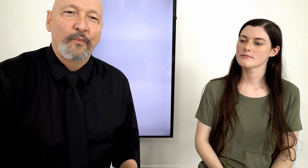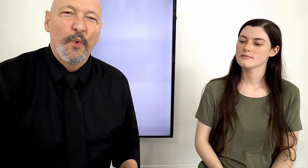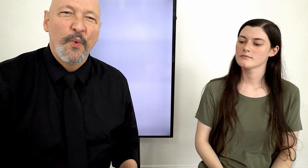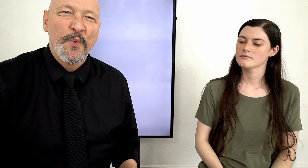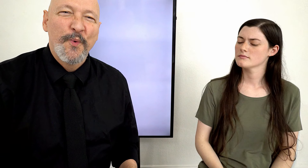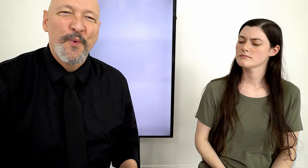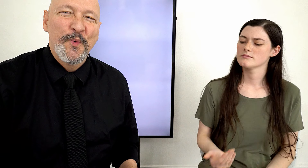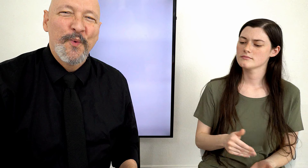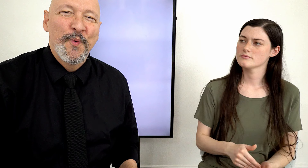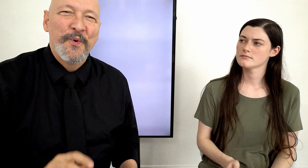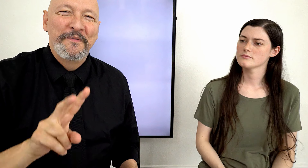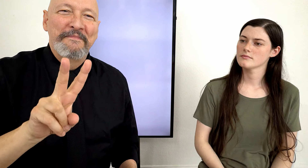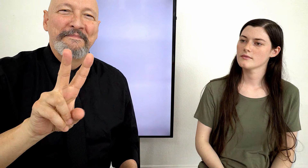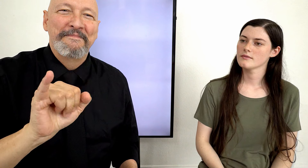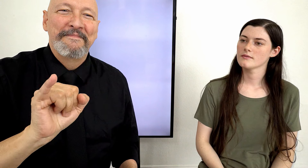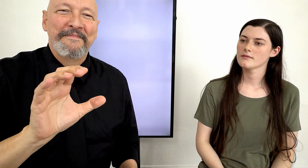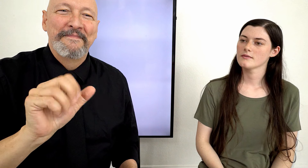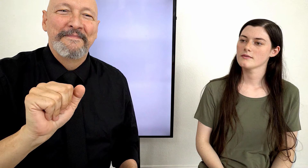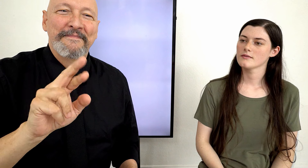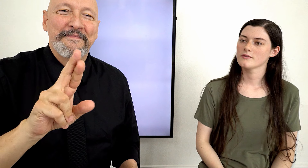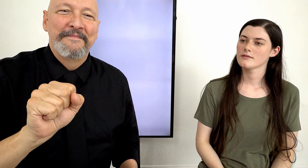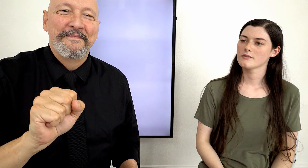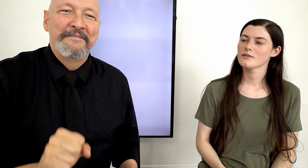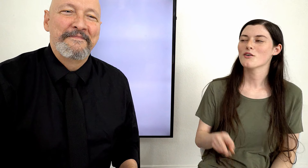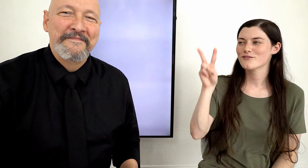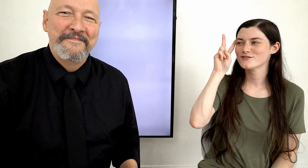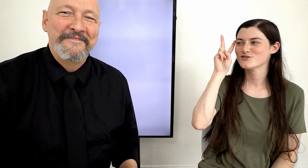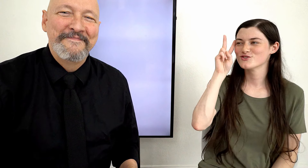Ooooo. Vicars Oh... Vicars!